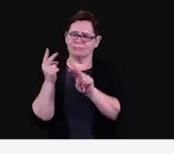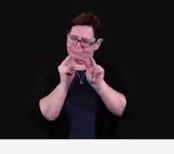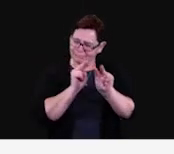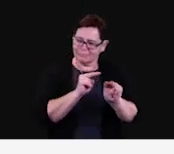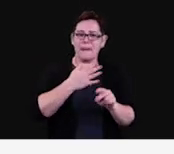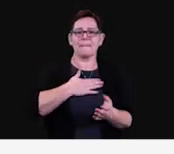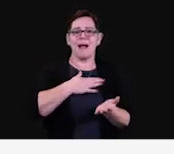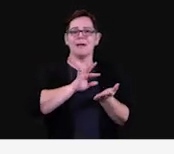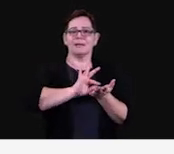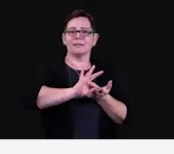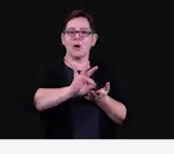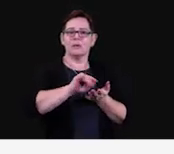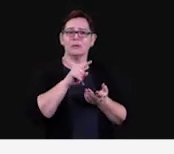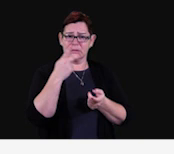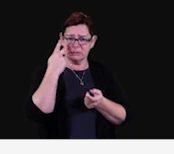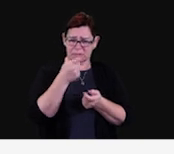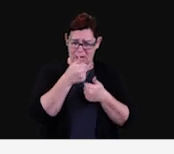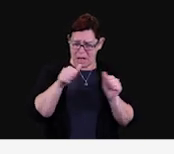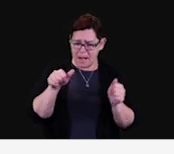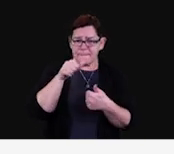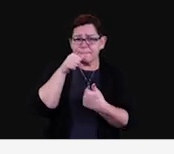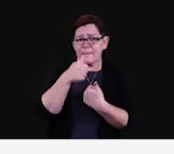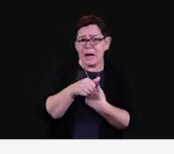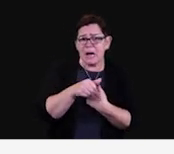You can also call the CRA to check on communications.